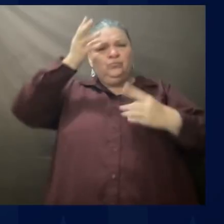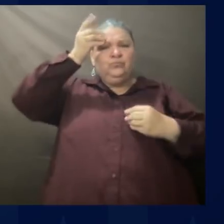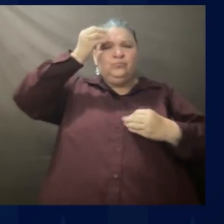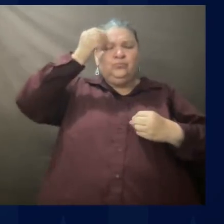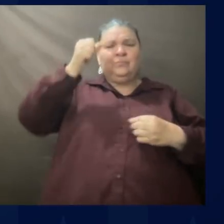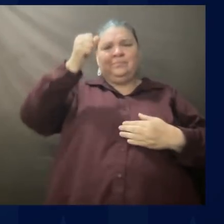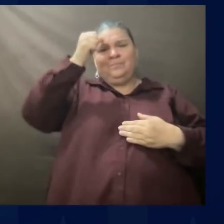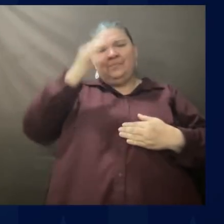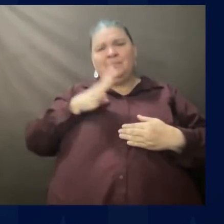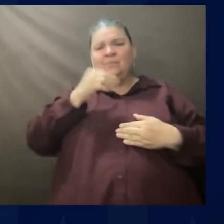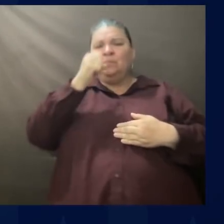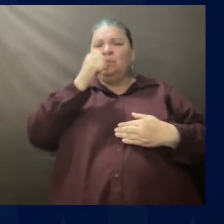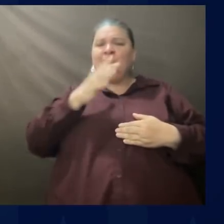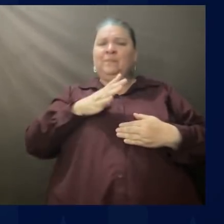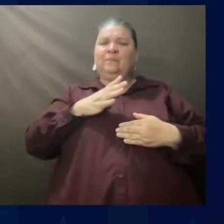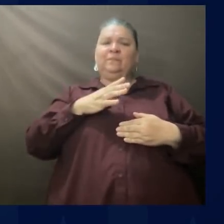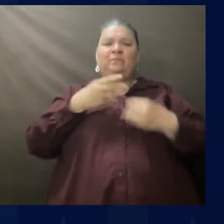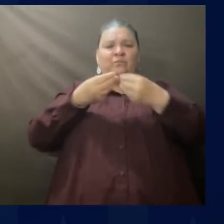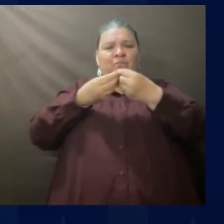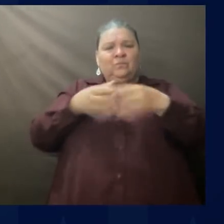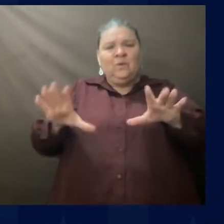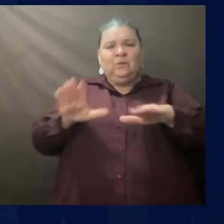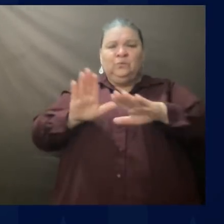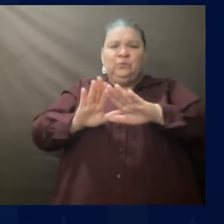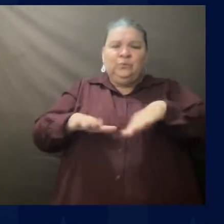The children, grow up without a parent.